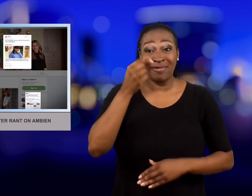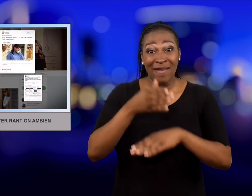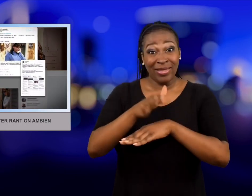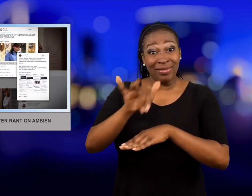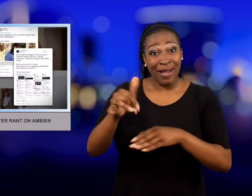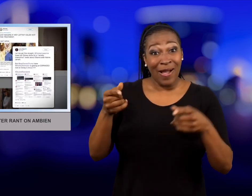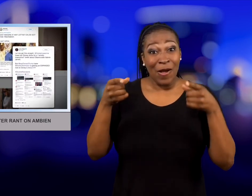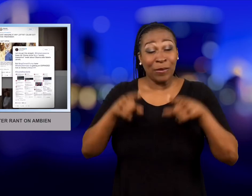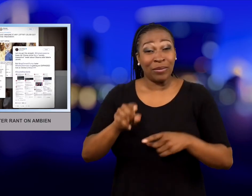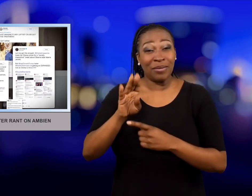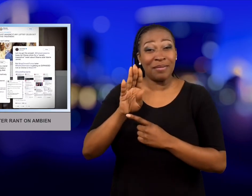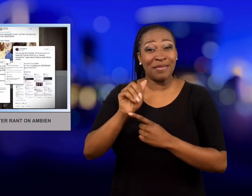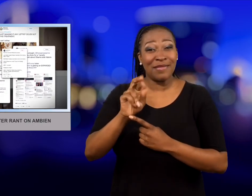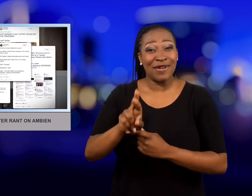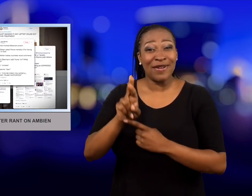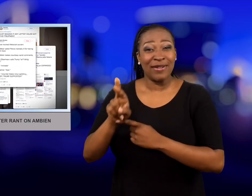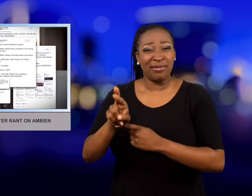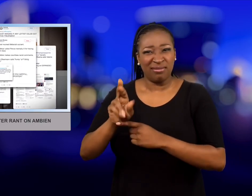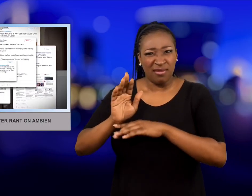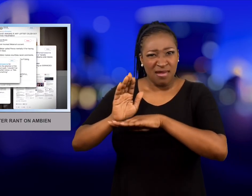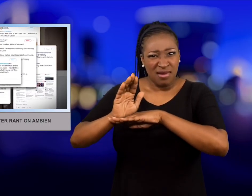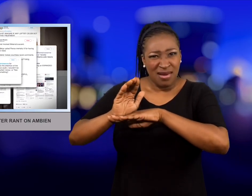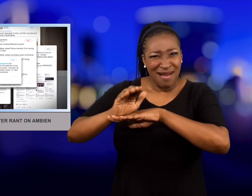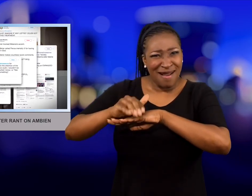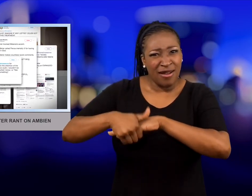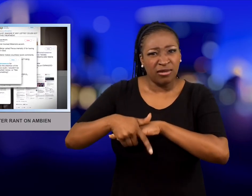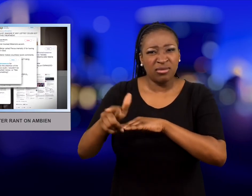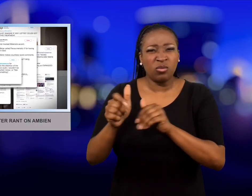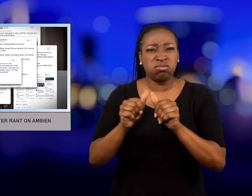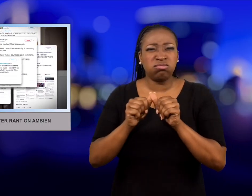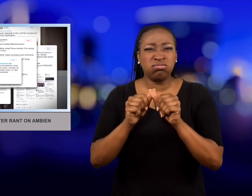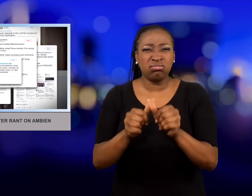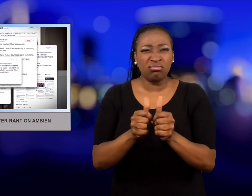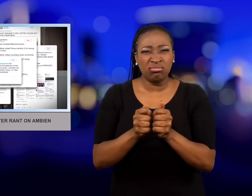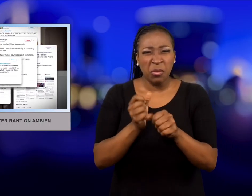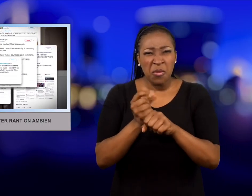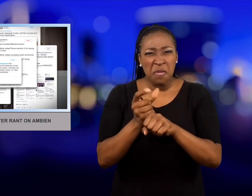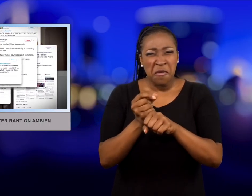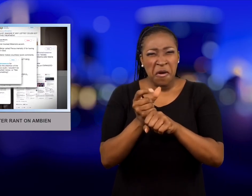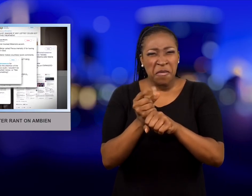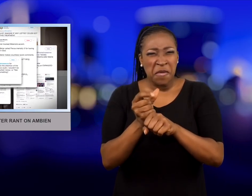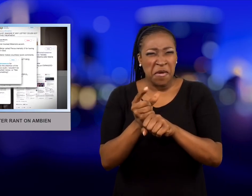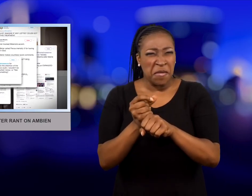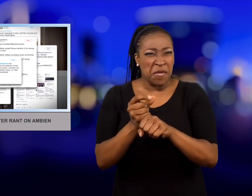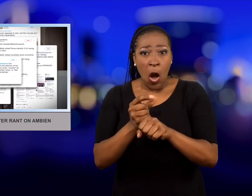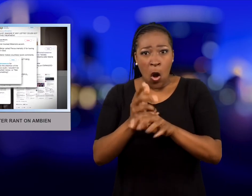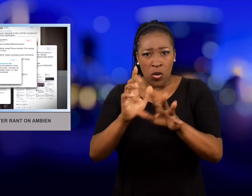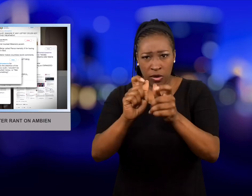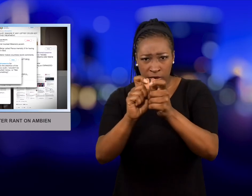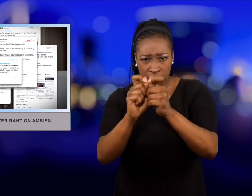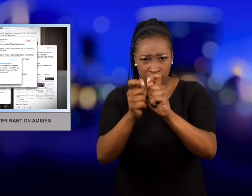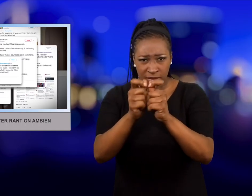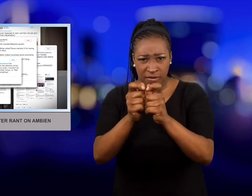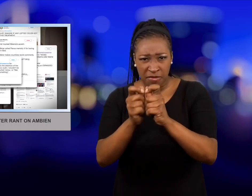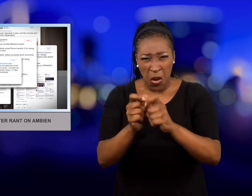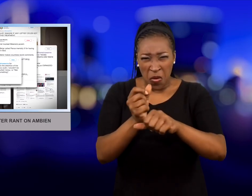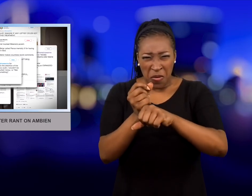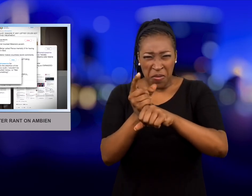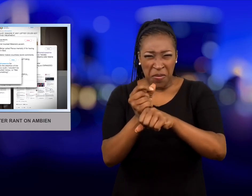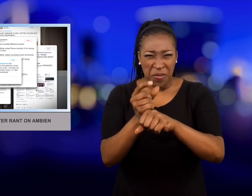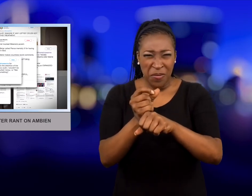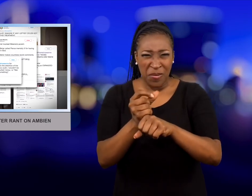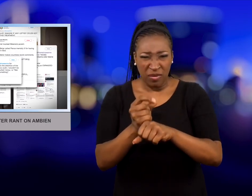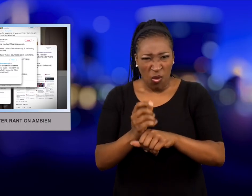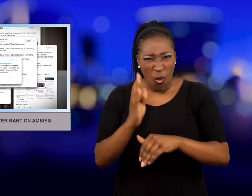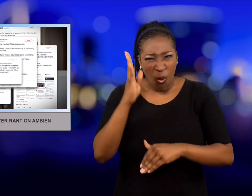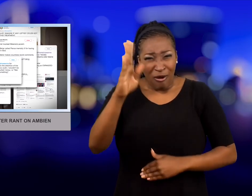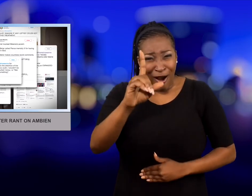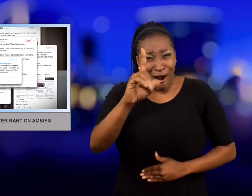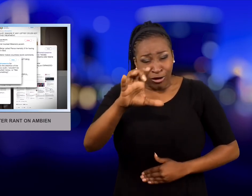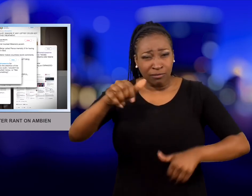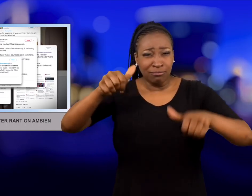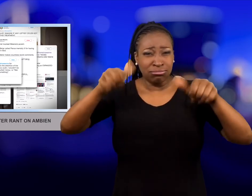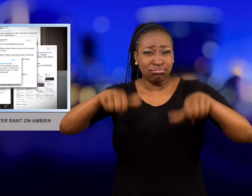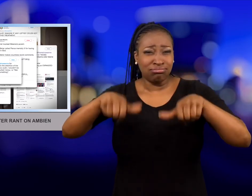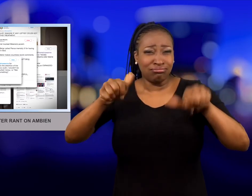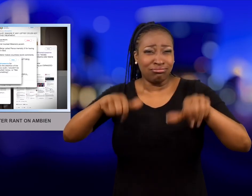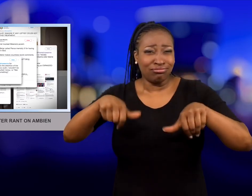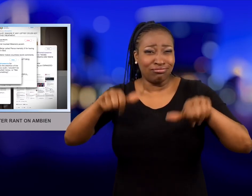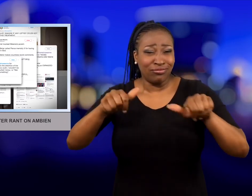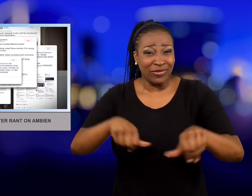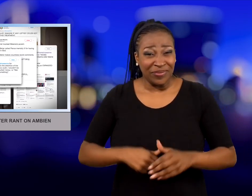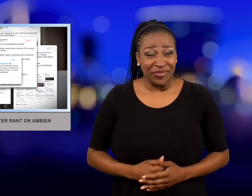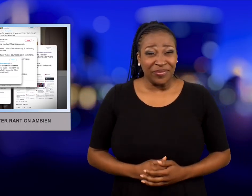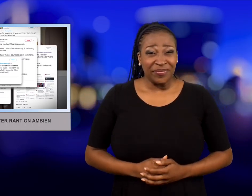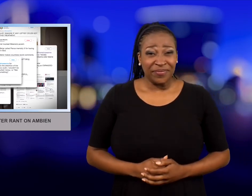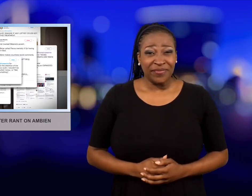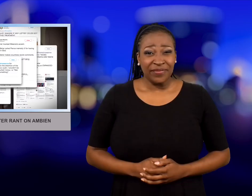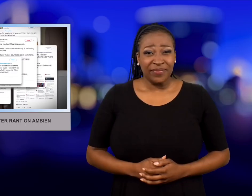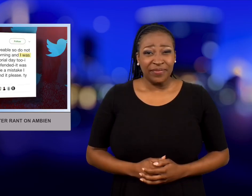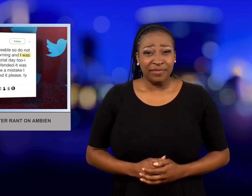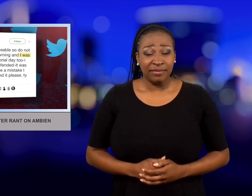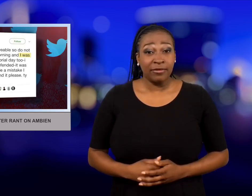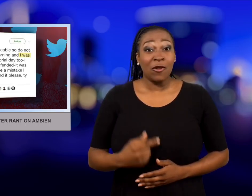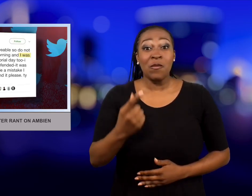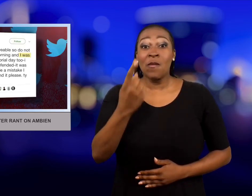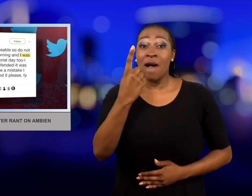Yet all through the night, Barr tweeted and retweeted, sending out more than 100 posts.